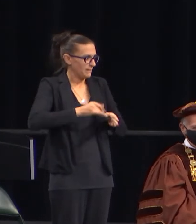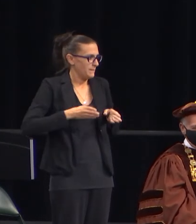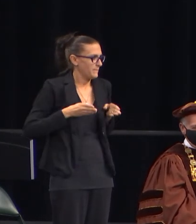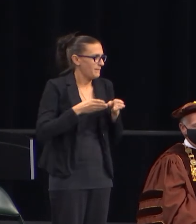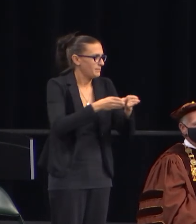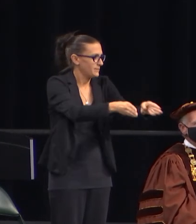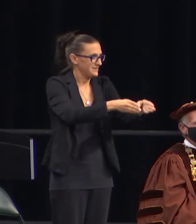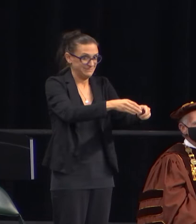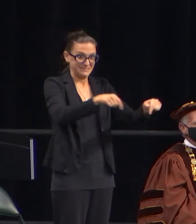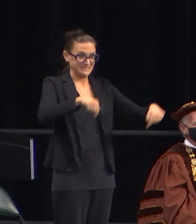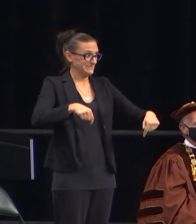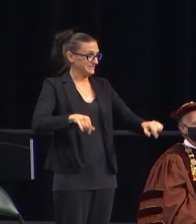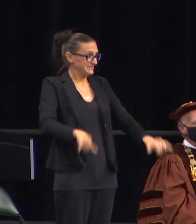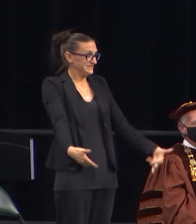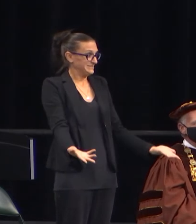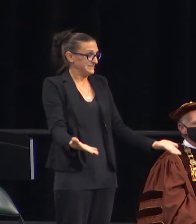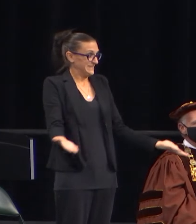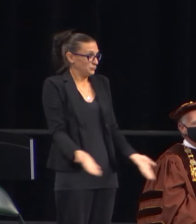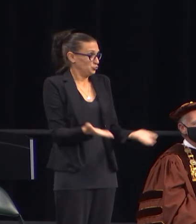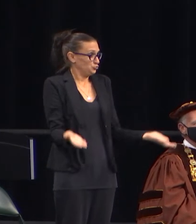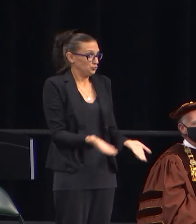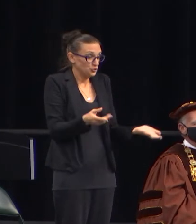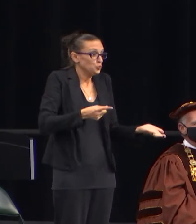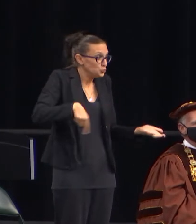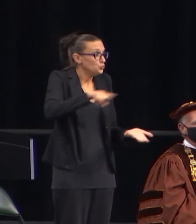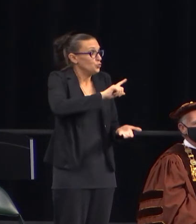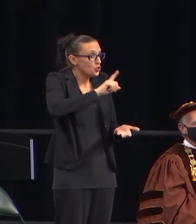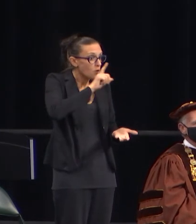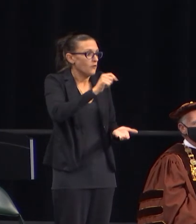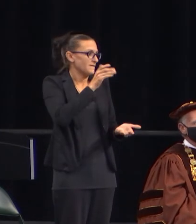This is it, right here. You are the future.